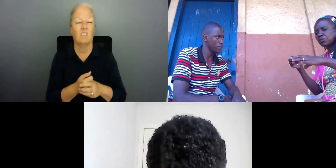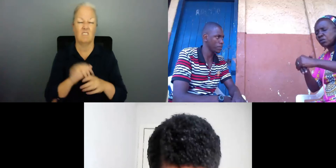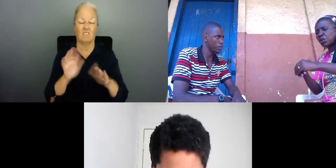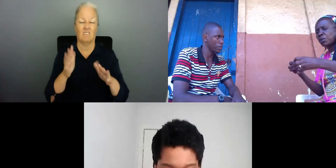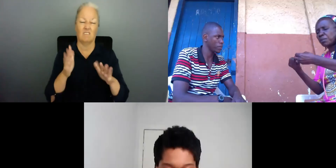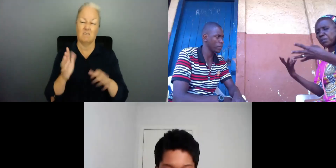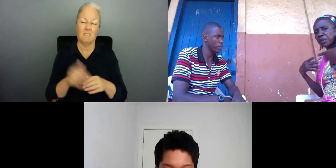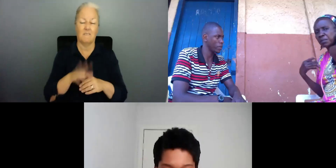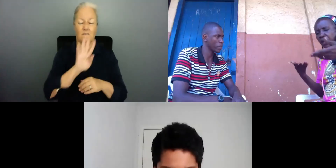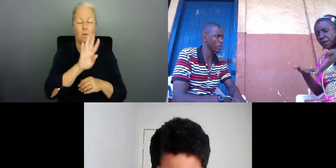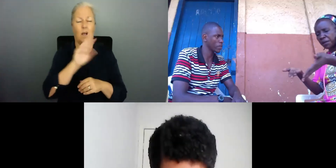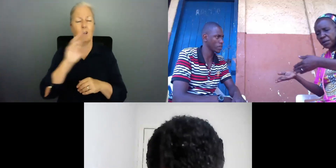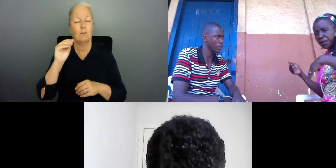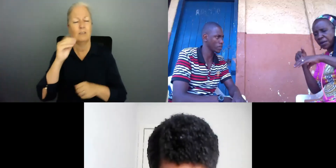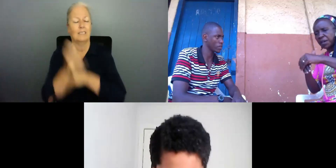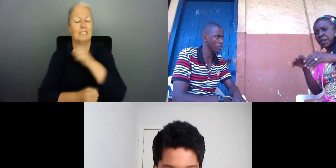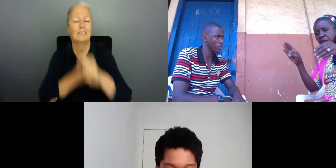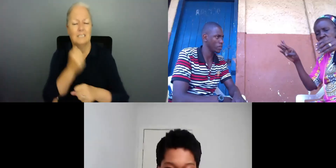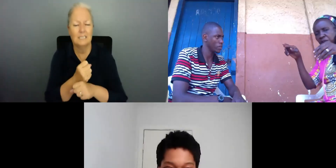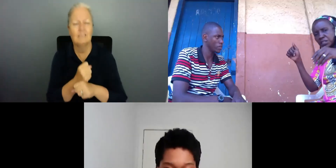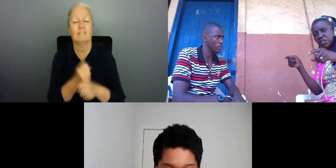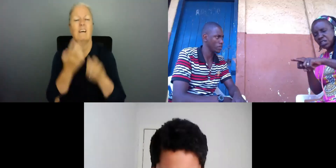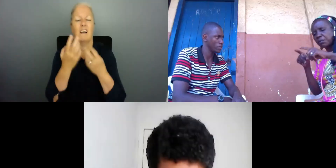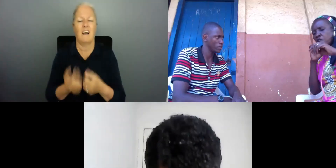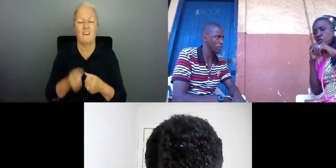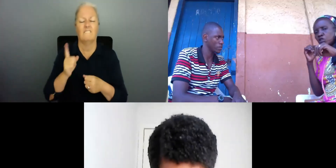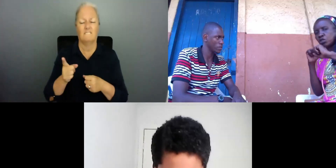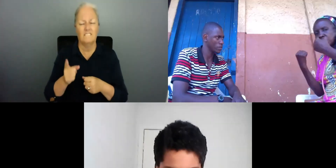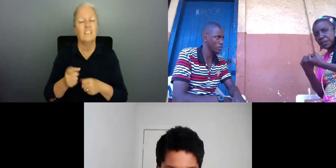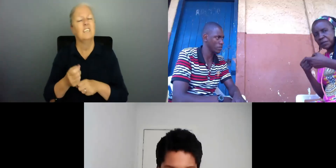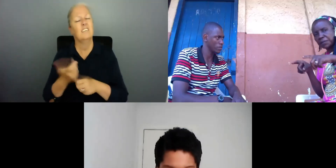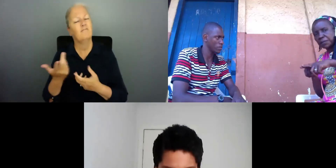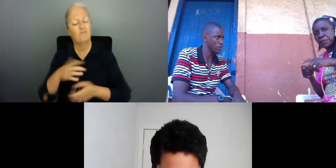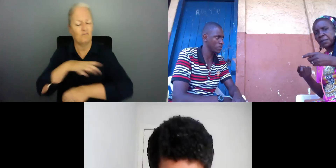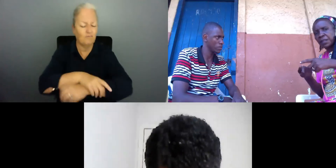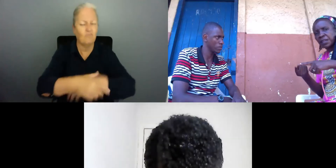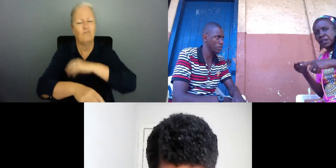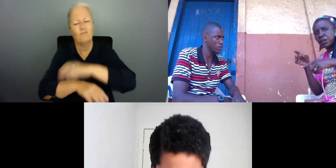incessively in our society according to data from the brazilian institute of geography and